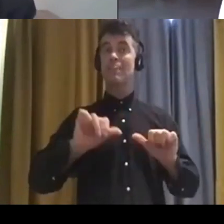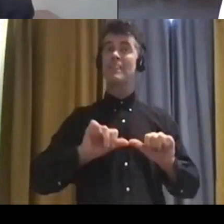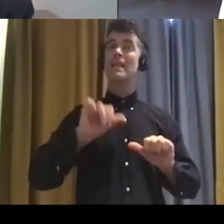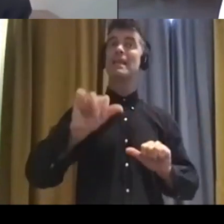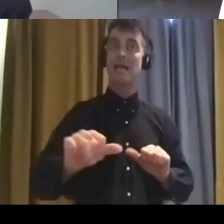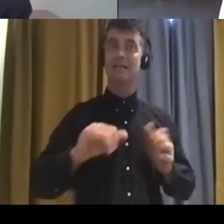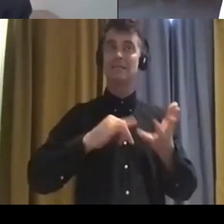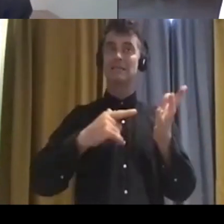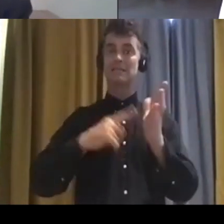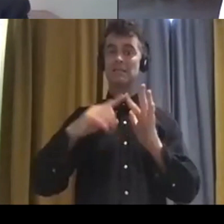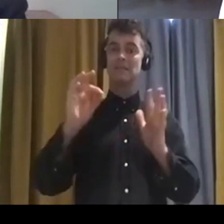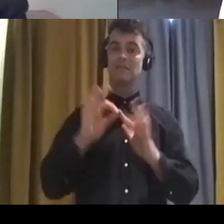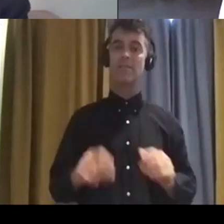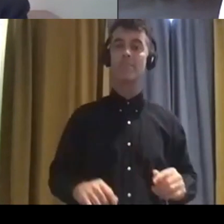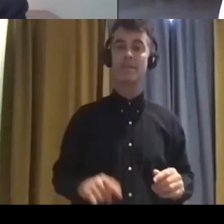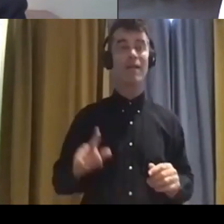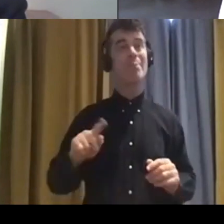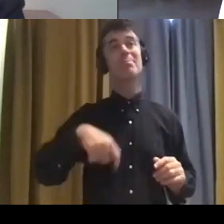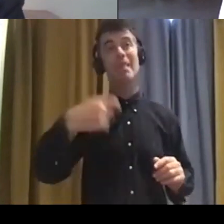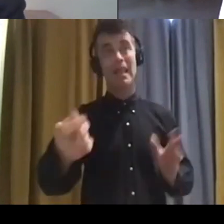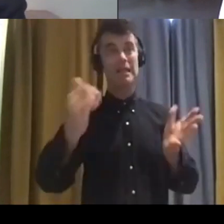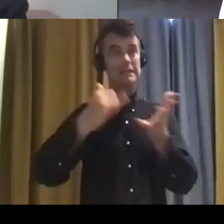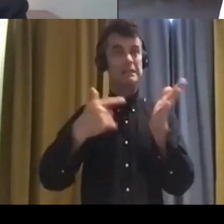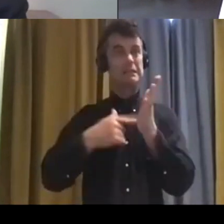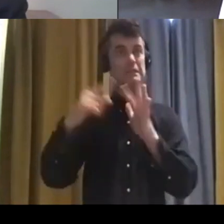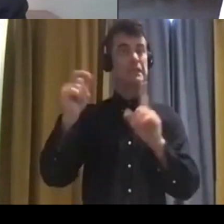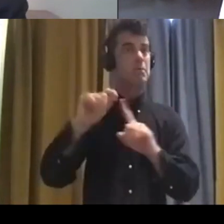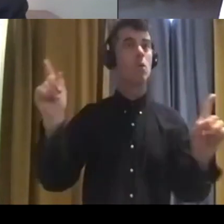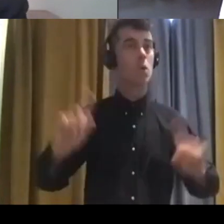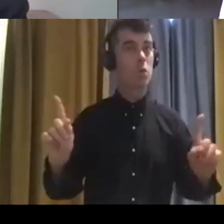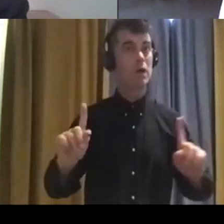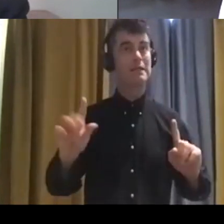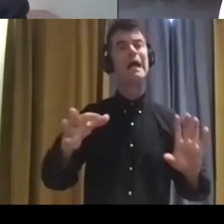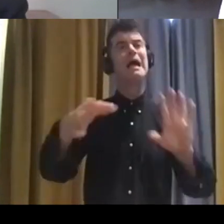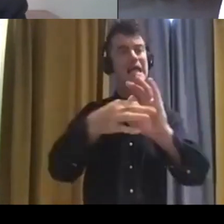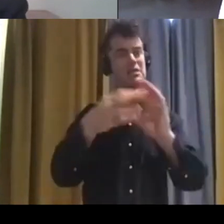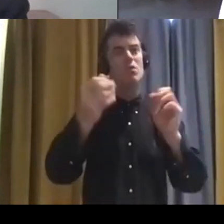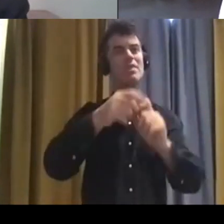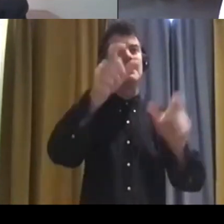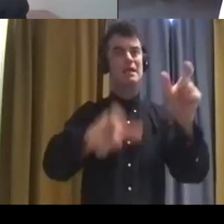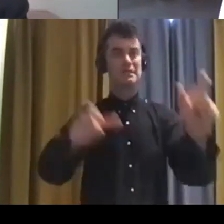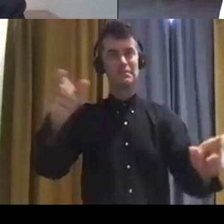haven't taken that stuff but the last step is connecting with your customers and employees